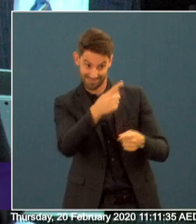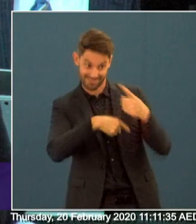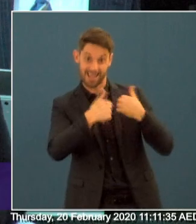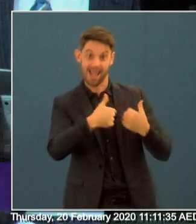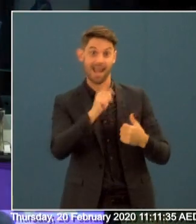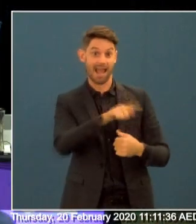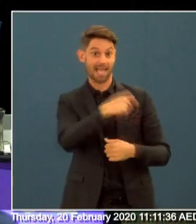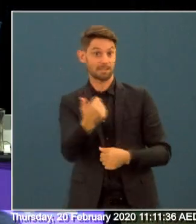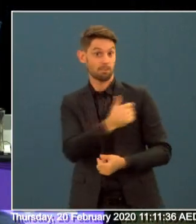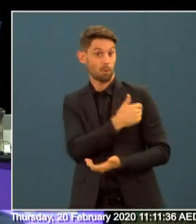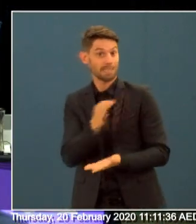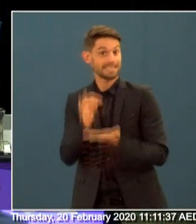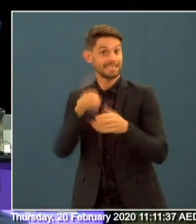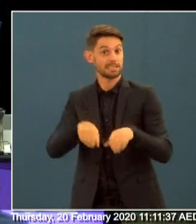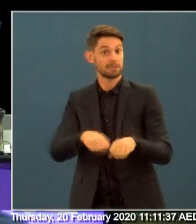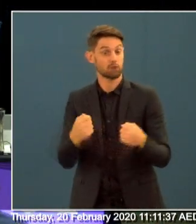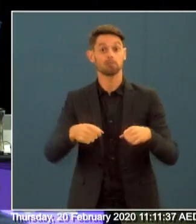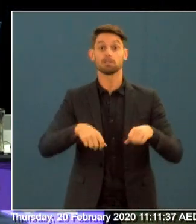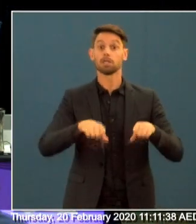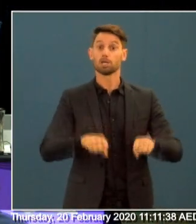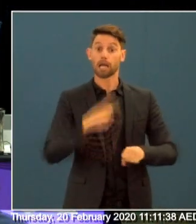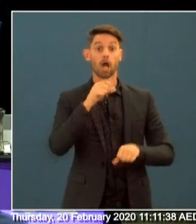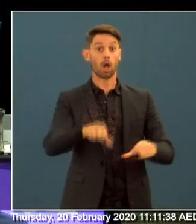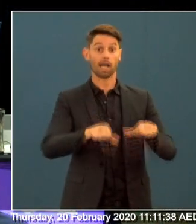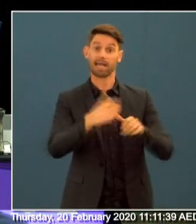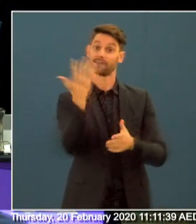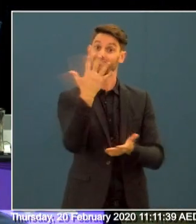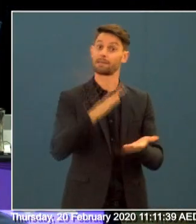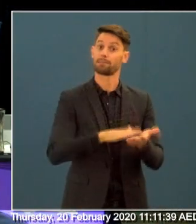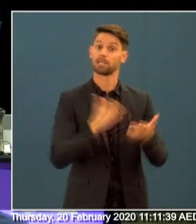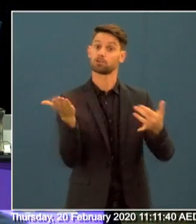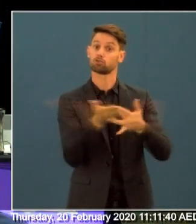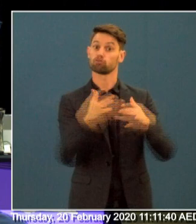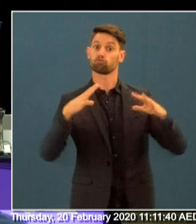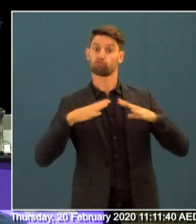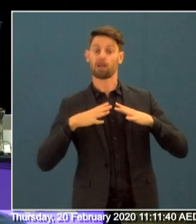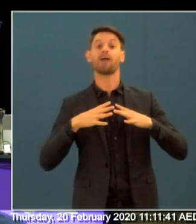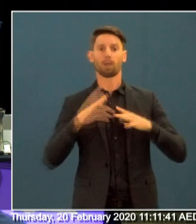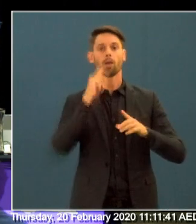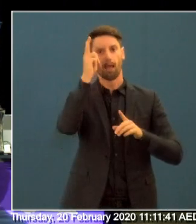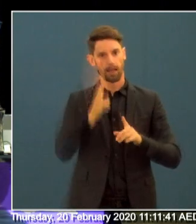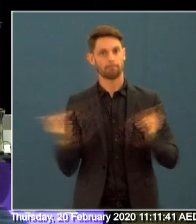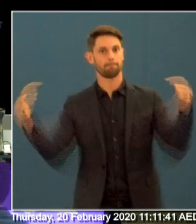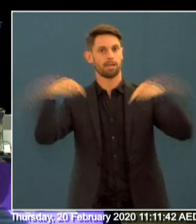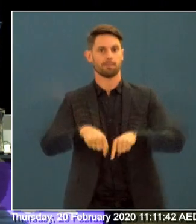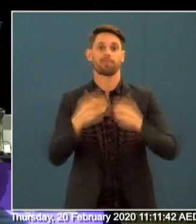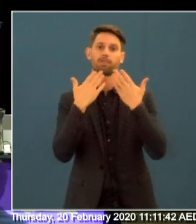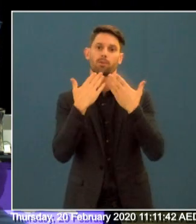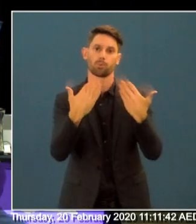Professor Trollor, we'll have an adjournment of maybe 15 minutes or so and then we shall resume. Thank you very much. MS EASTMAN: Thank you. ADJOURNED (11:12 am)